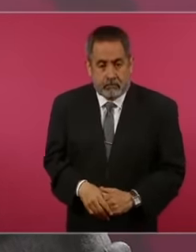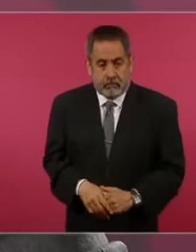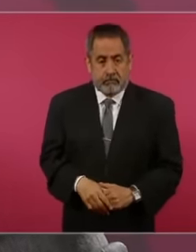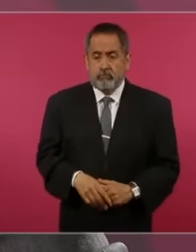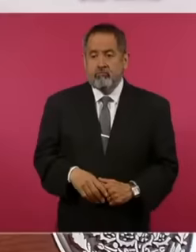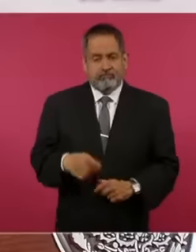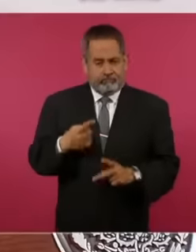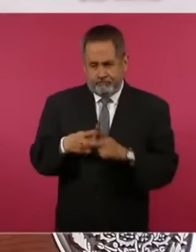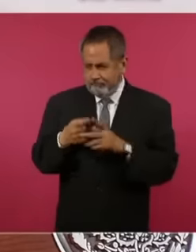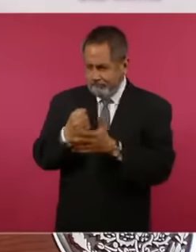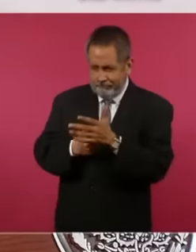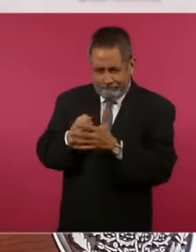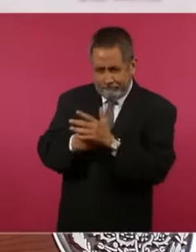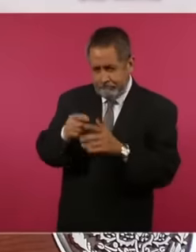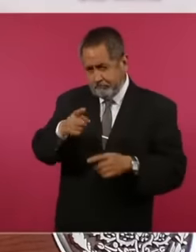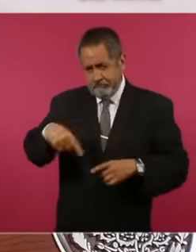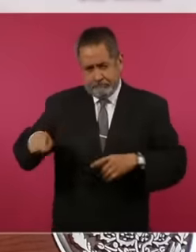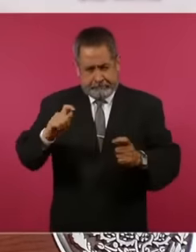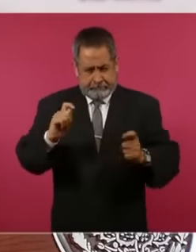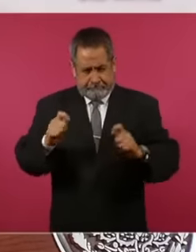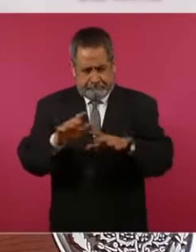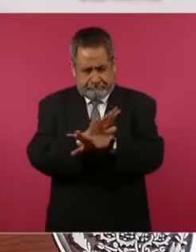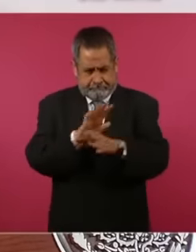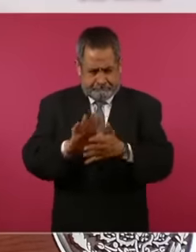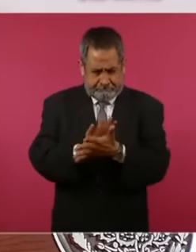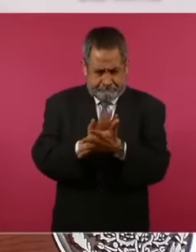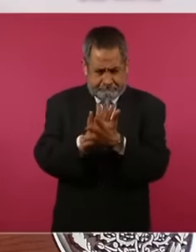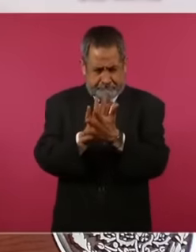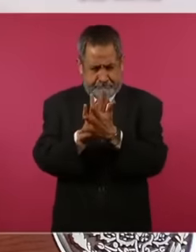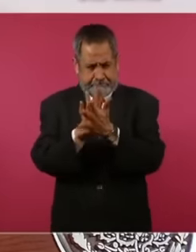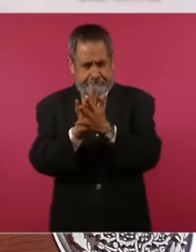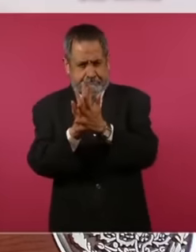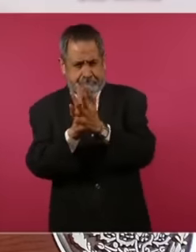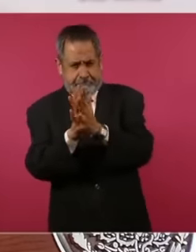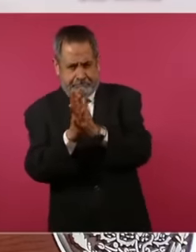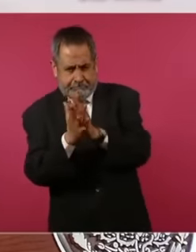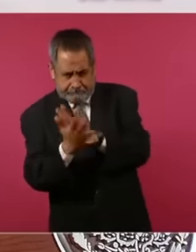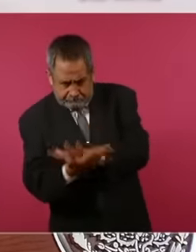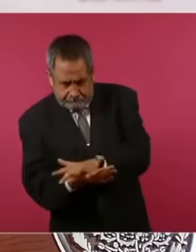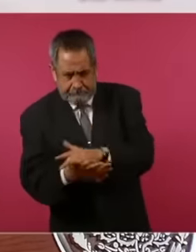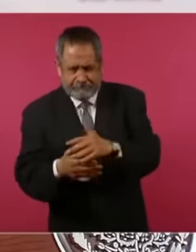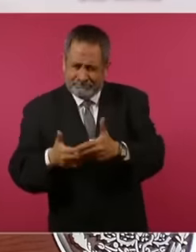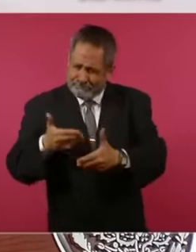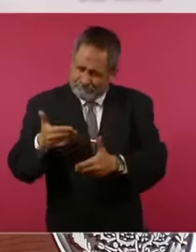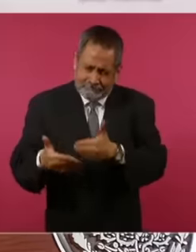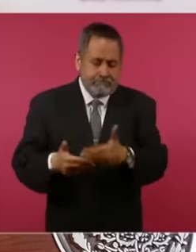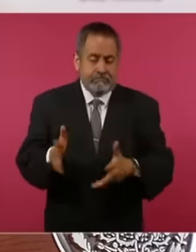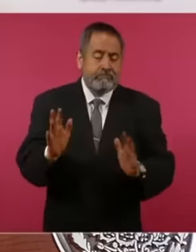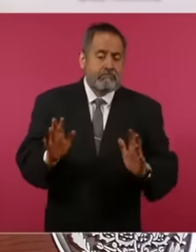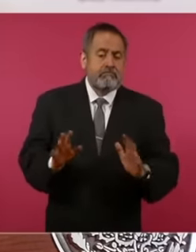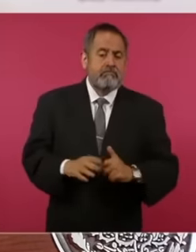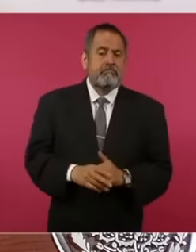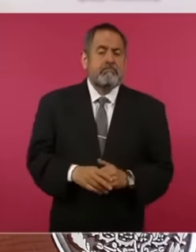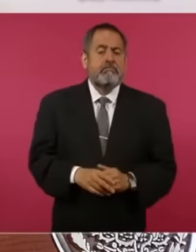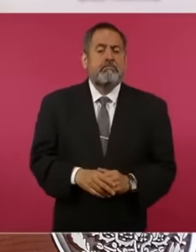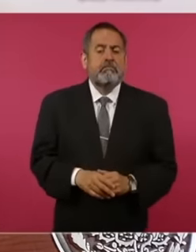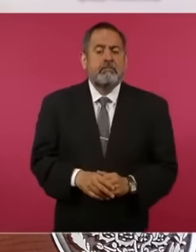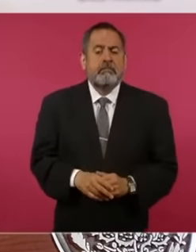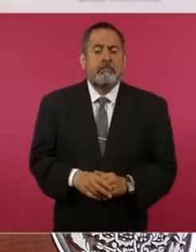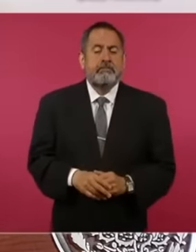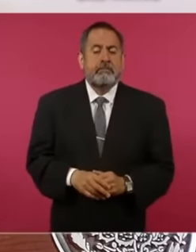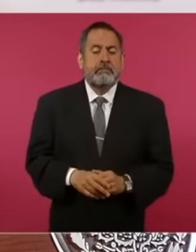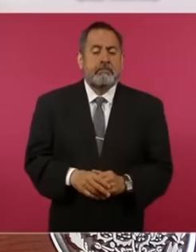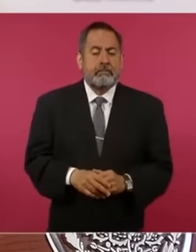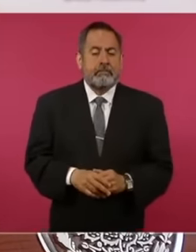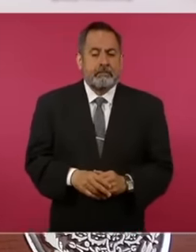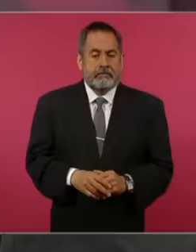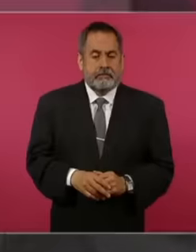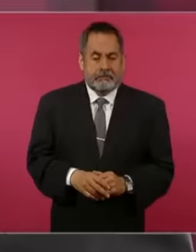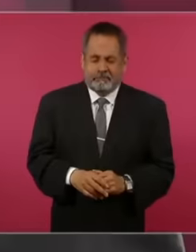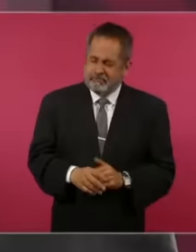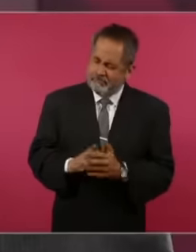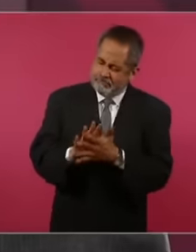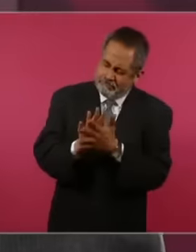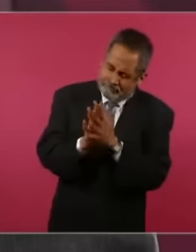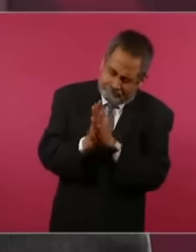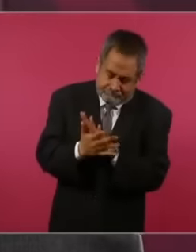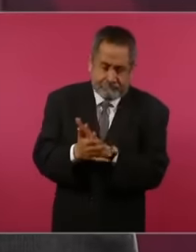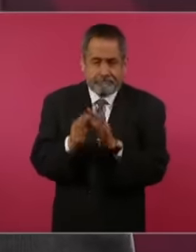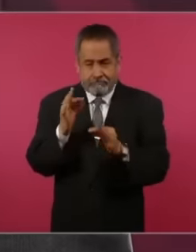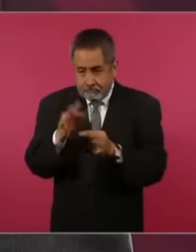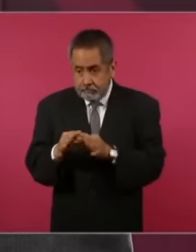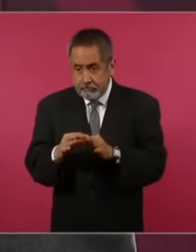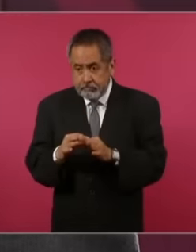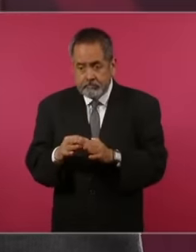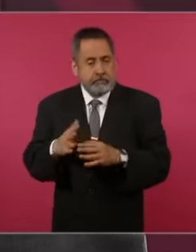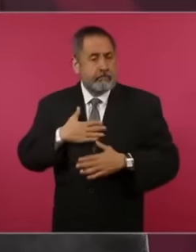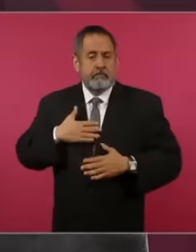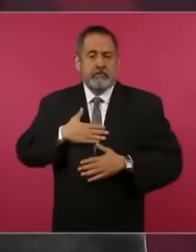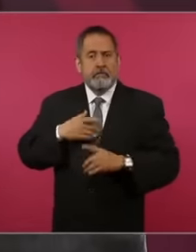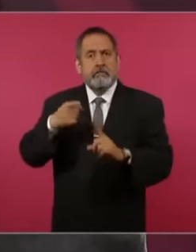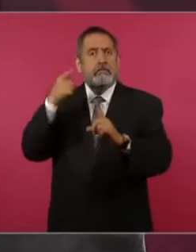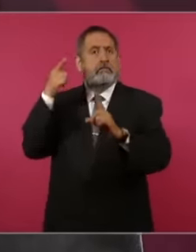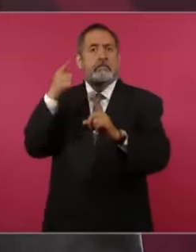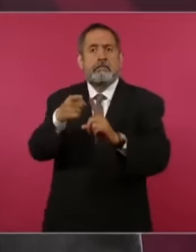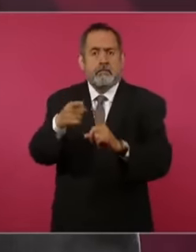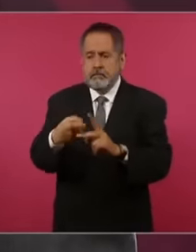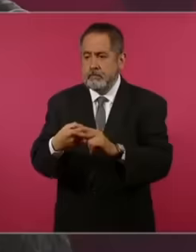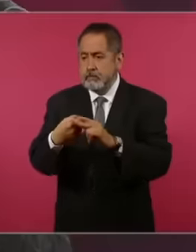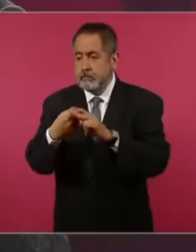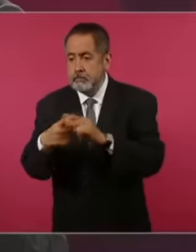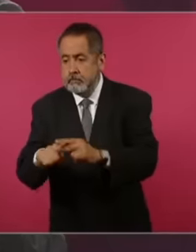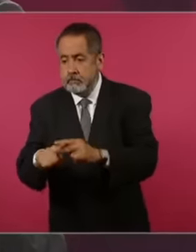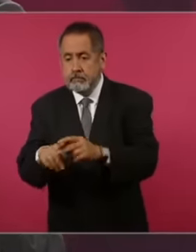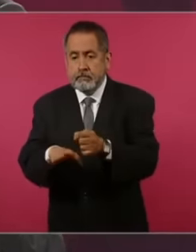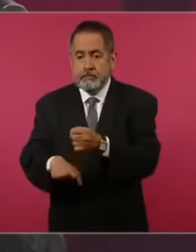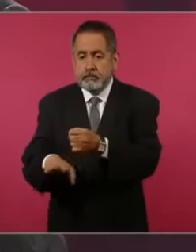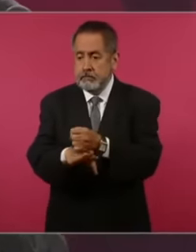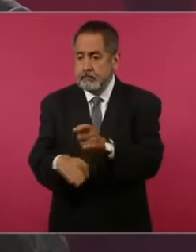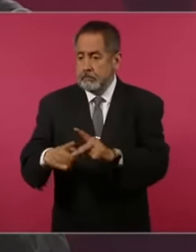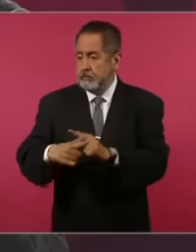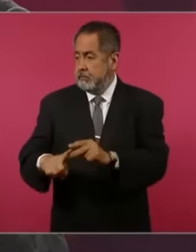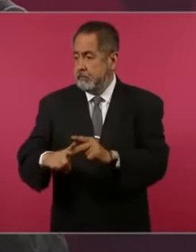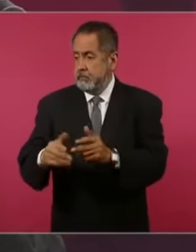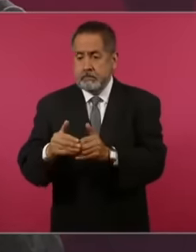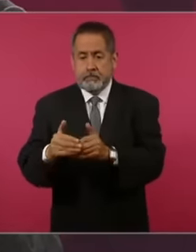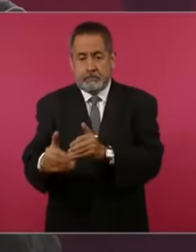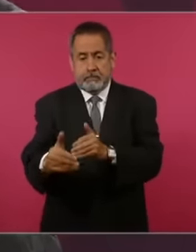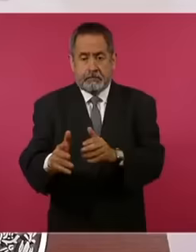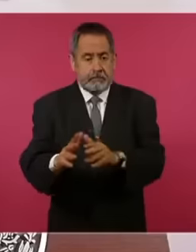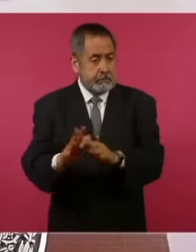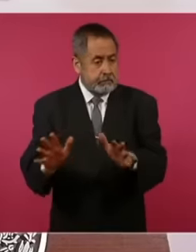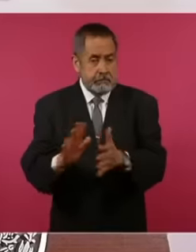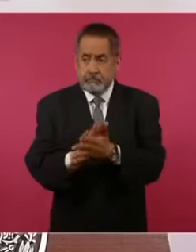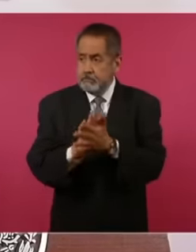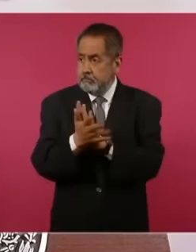and we have already achieved Our objective of laying the foundations for this transformation